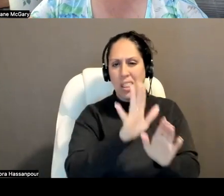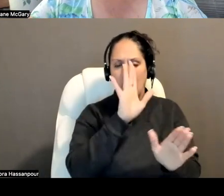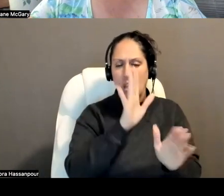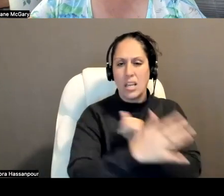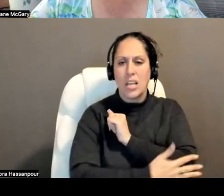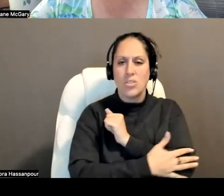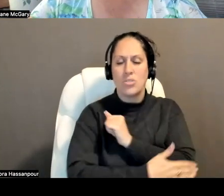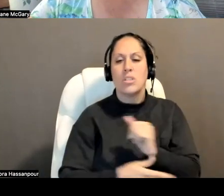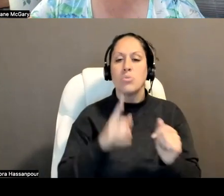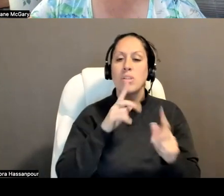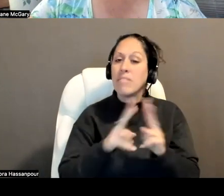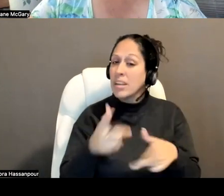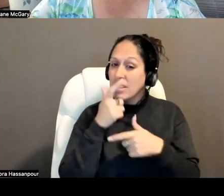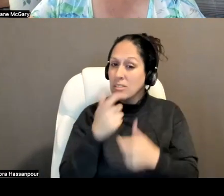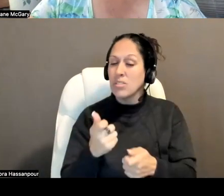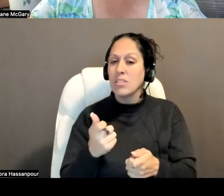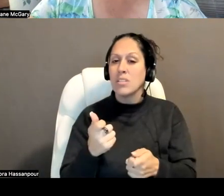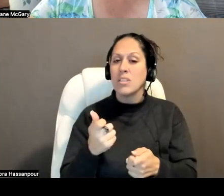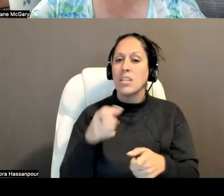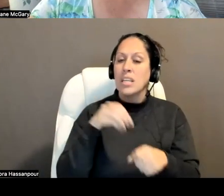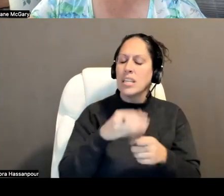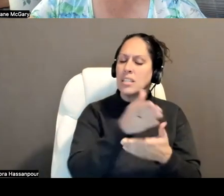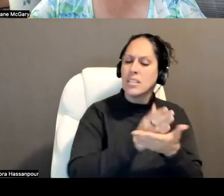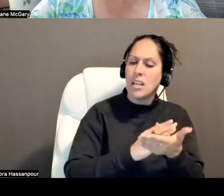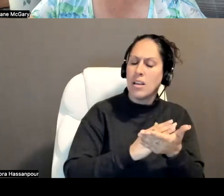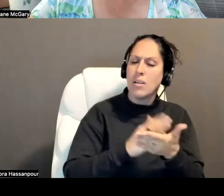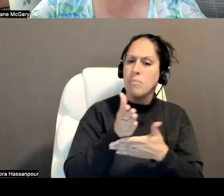actually very interesting, because in some parts of the music [he] even